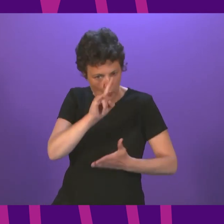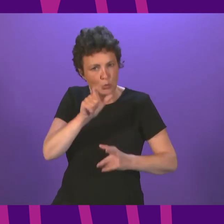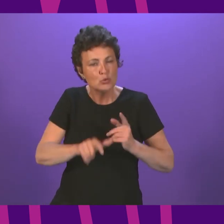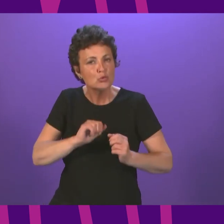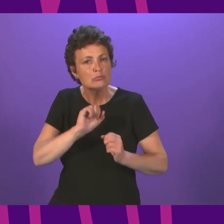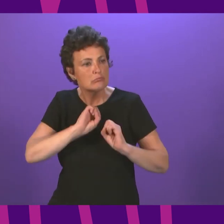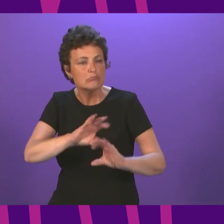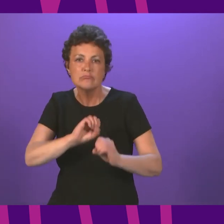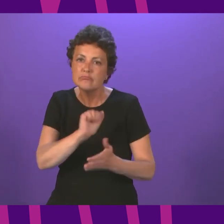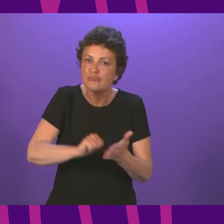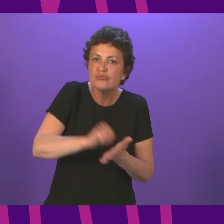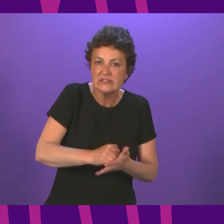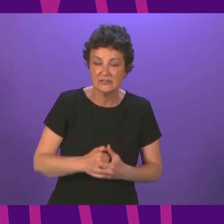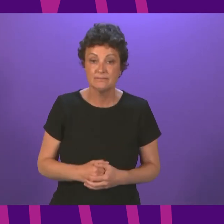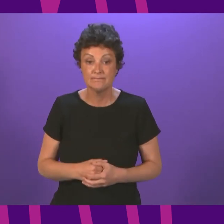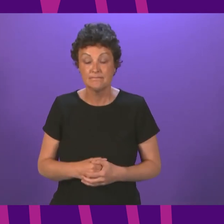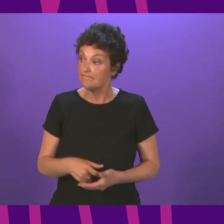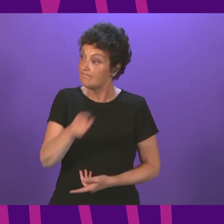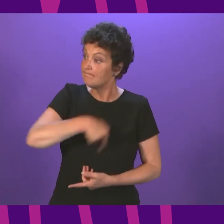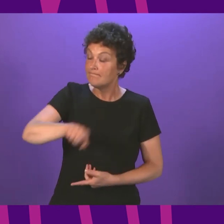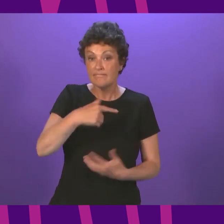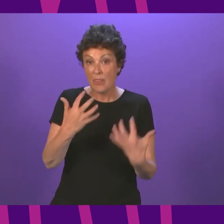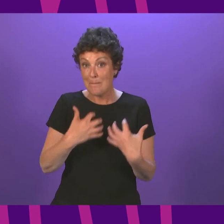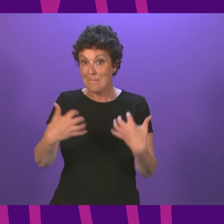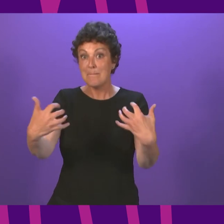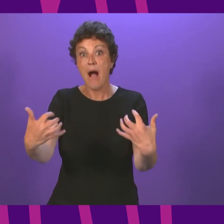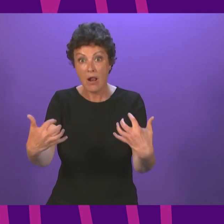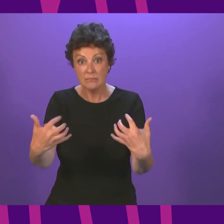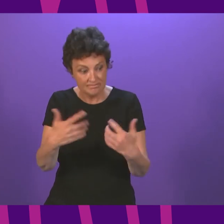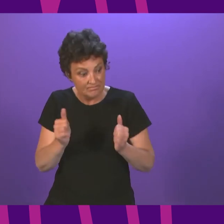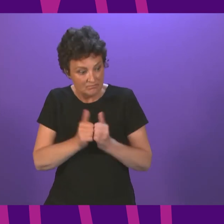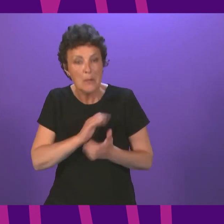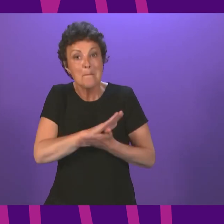has been introduced for Manchester, when there has been a very similar case rate in Dundee